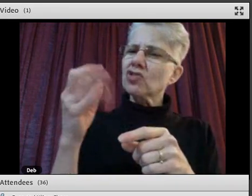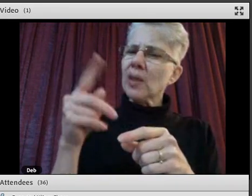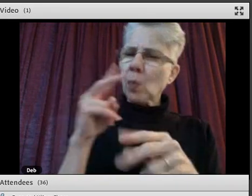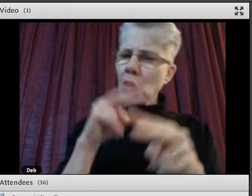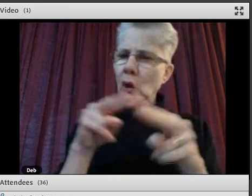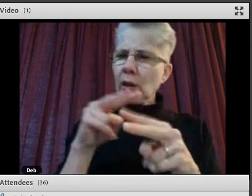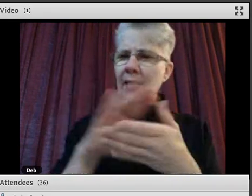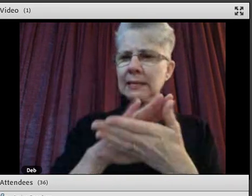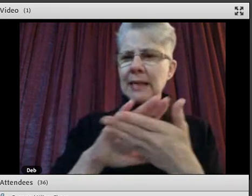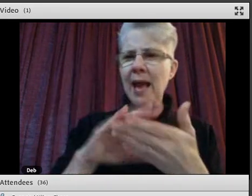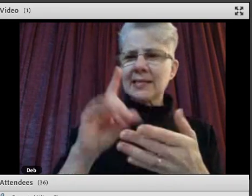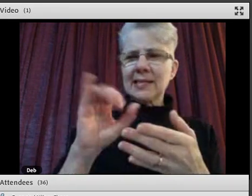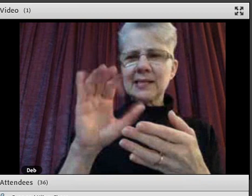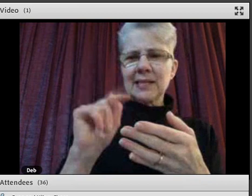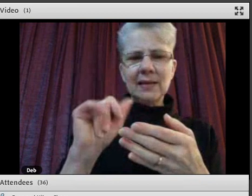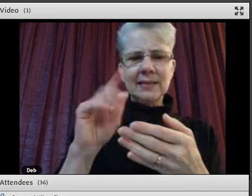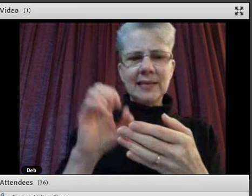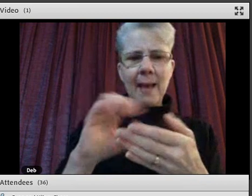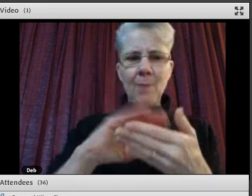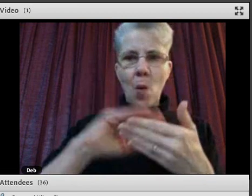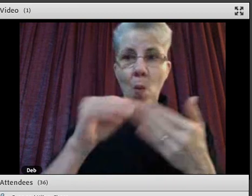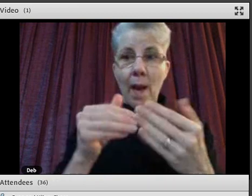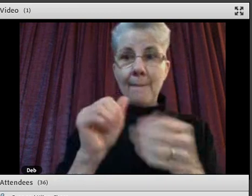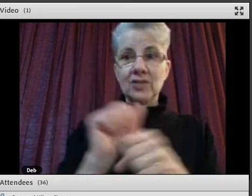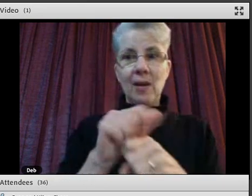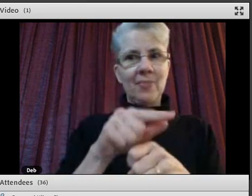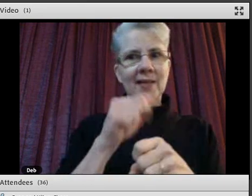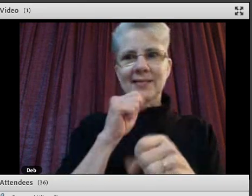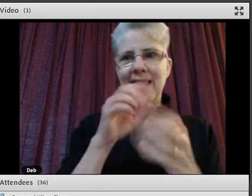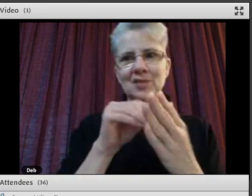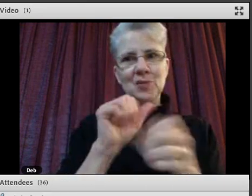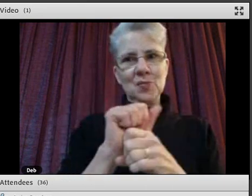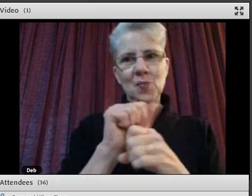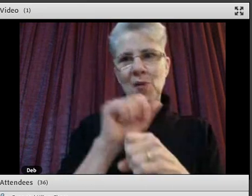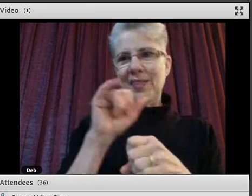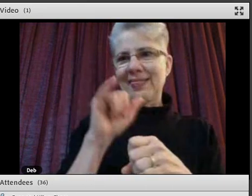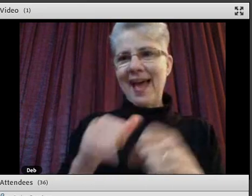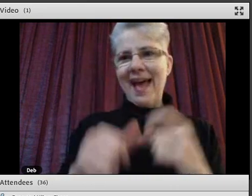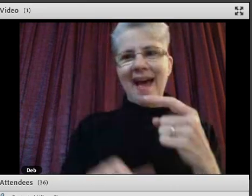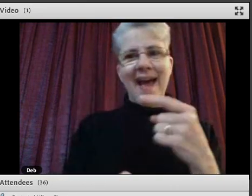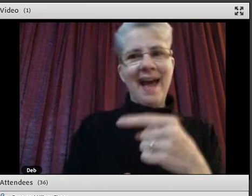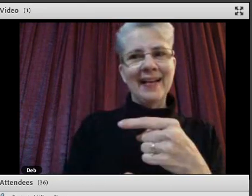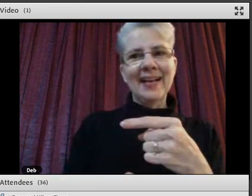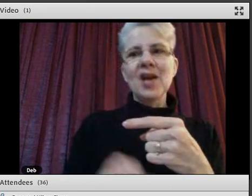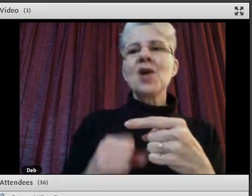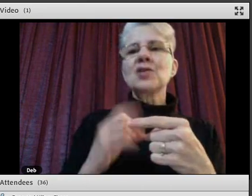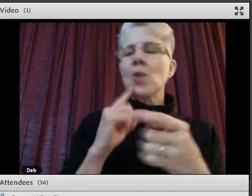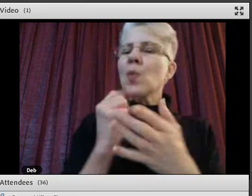When you're looking at this nice duct-tape wrap job here, that is not student work.